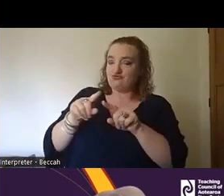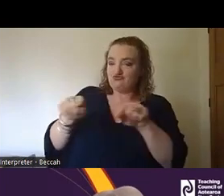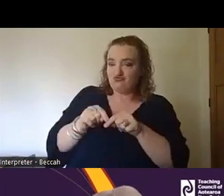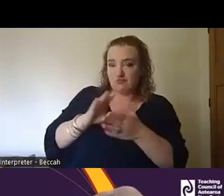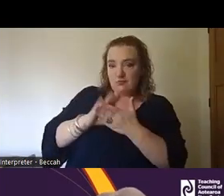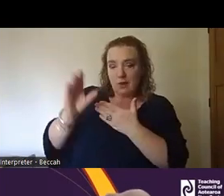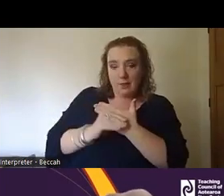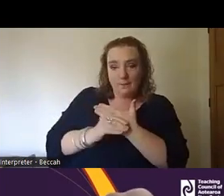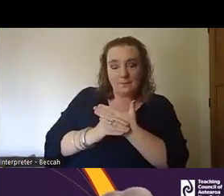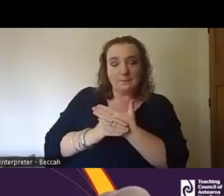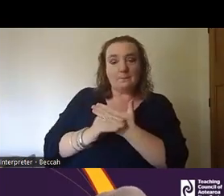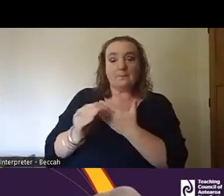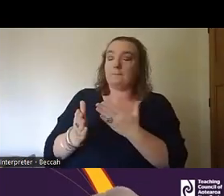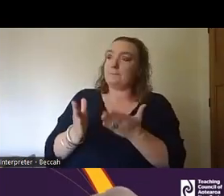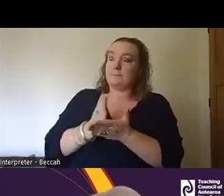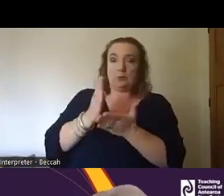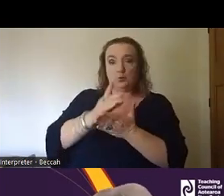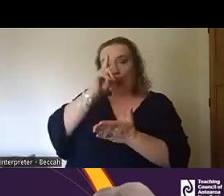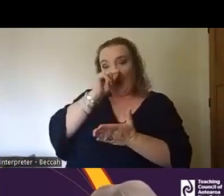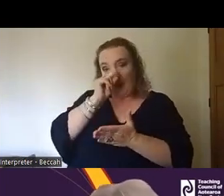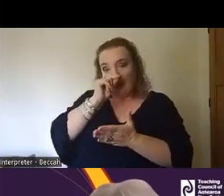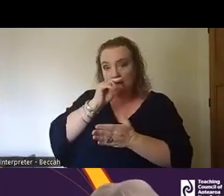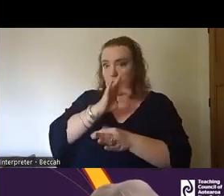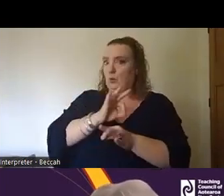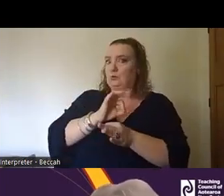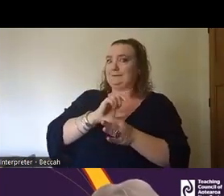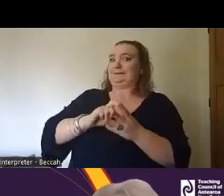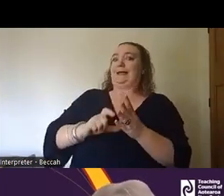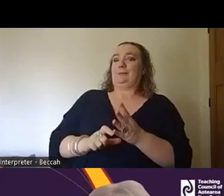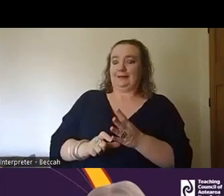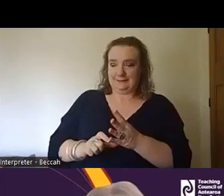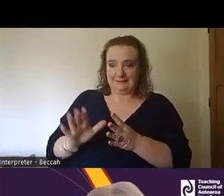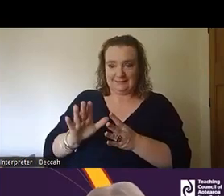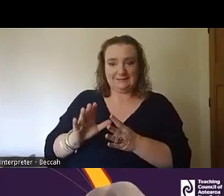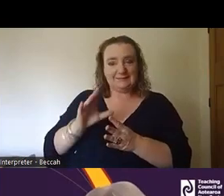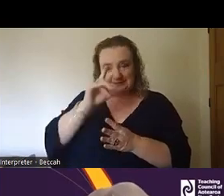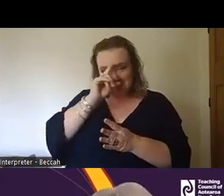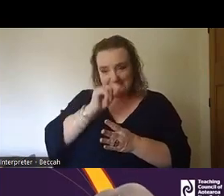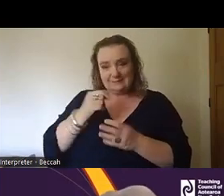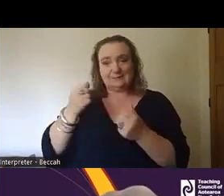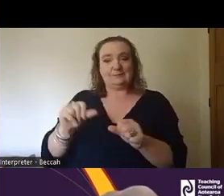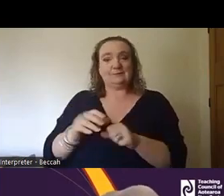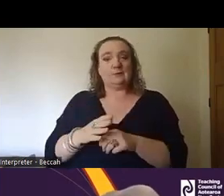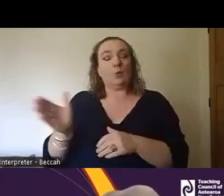being enabling or disabling. And that whole idea of all our learners,